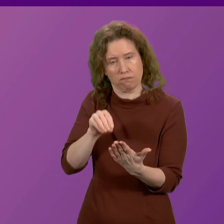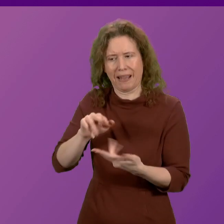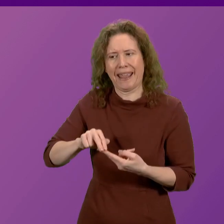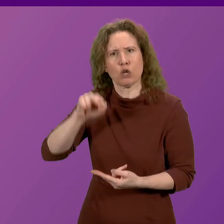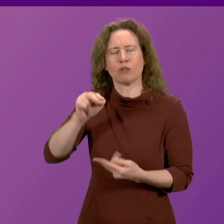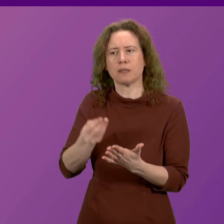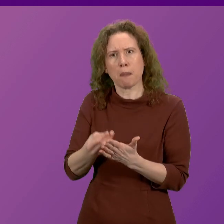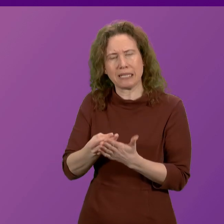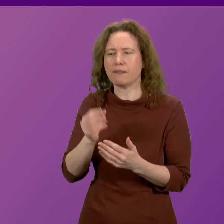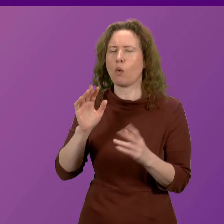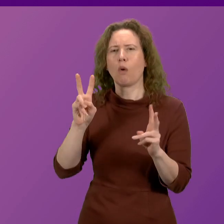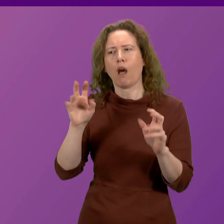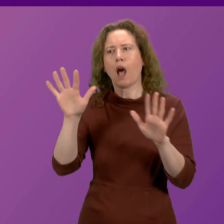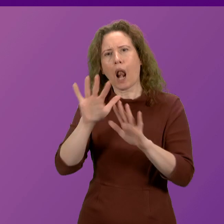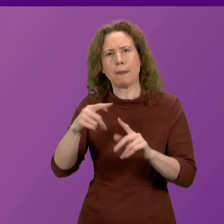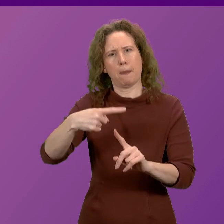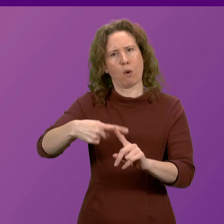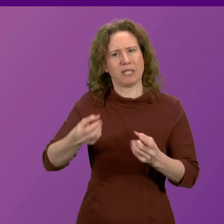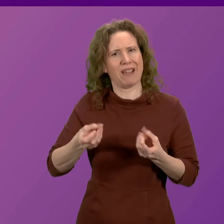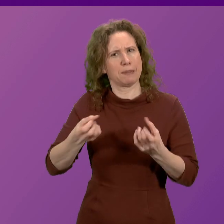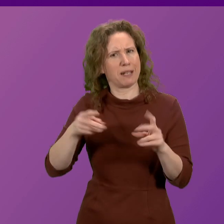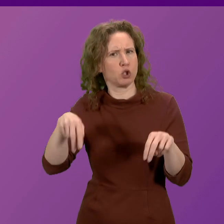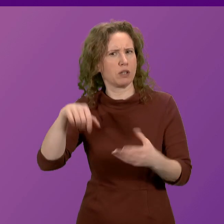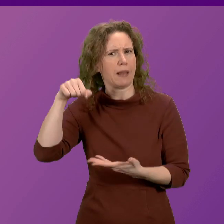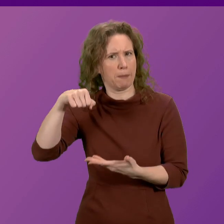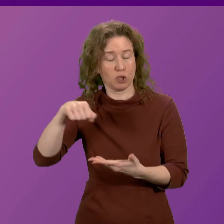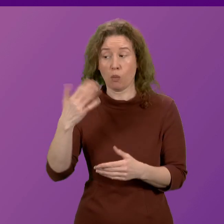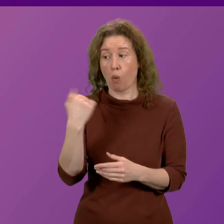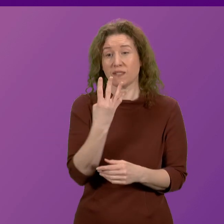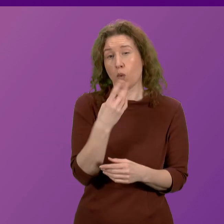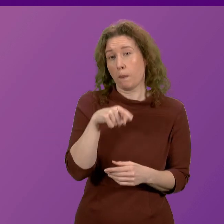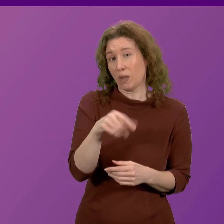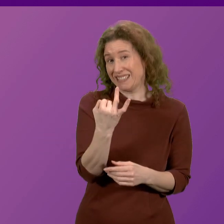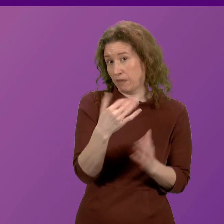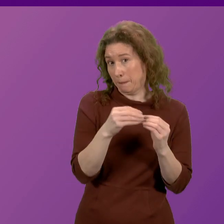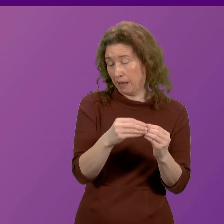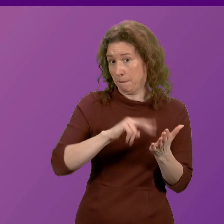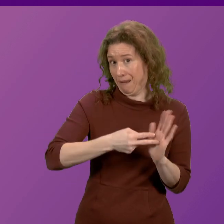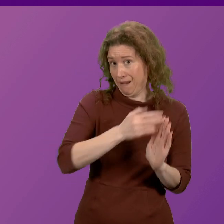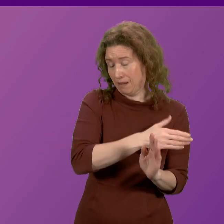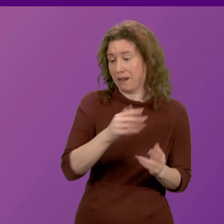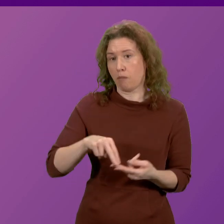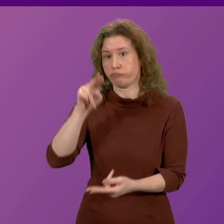of climate-positive expenditure in the budget from the planned £4.7 billion to £4.9 billion.